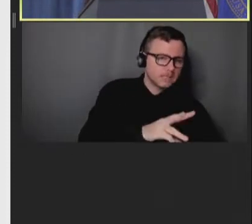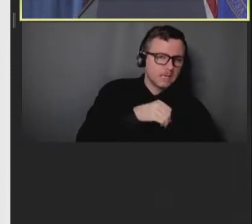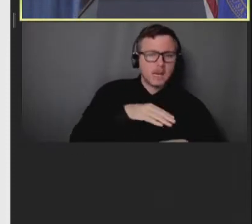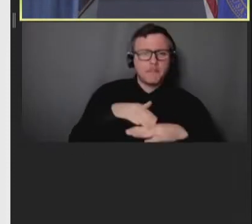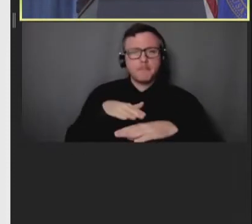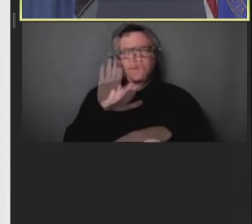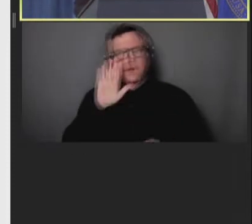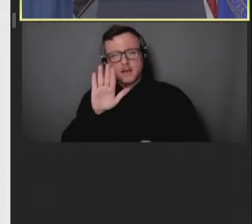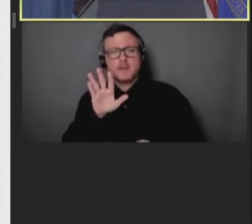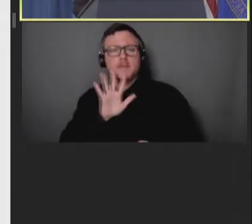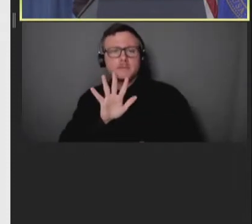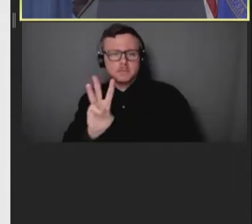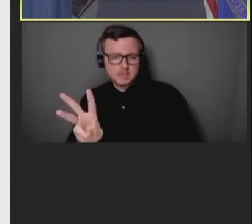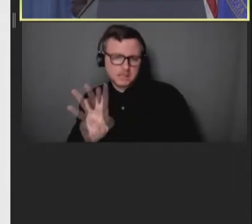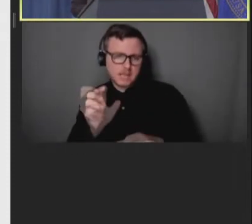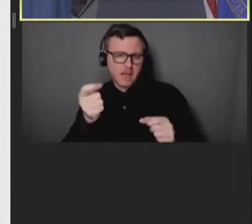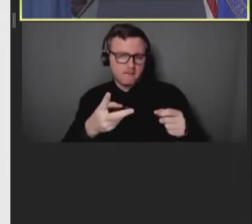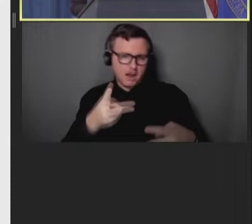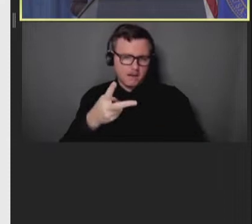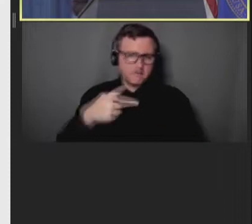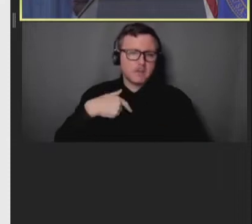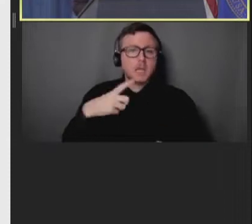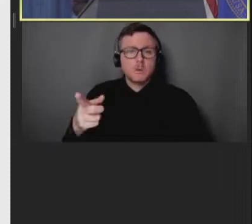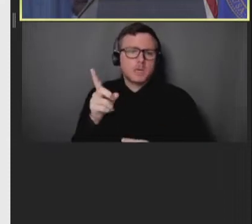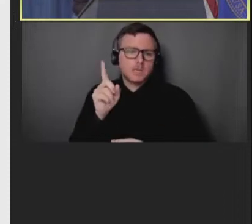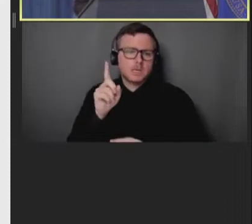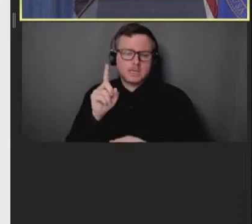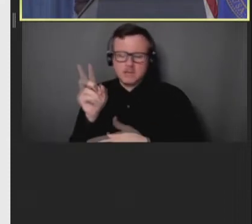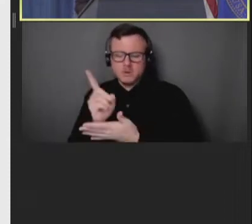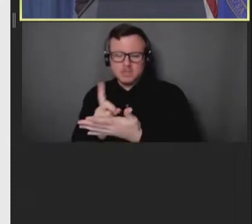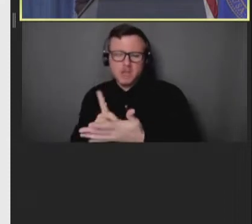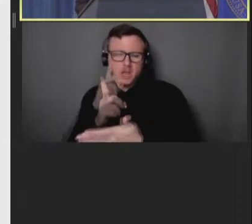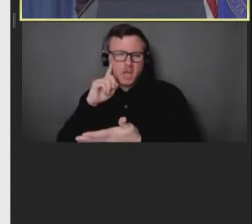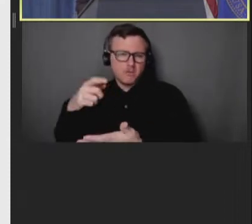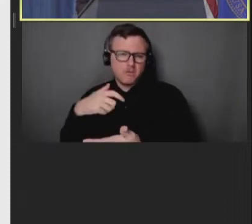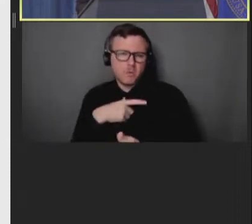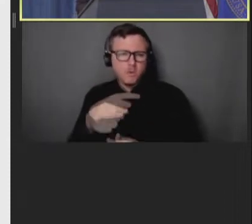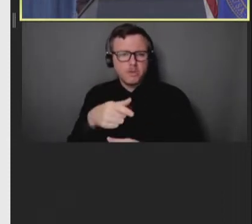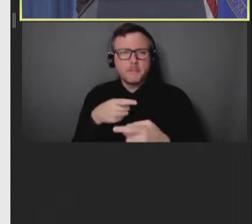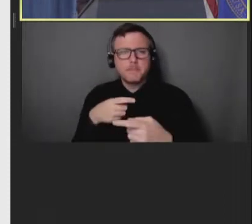So, this was the original trial design, which I'll just touch on the results, and then I'll move into